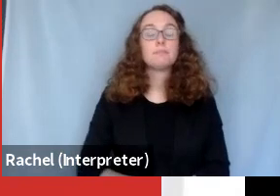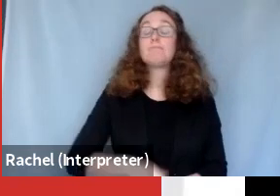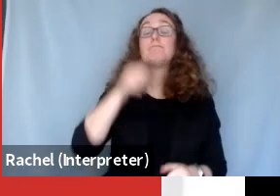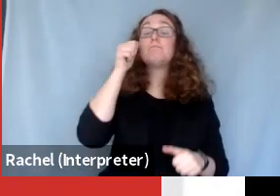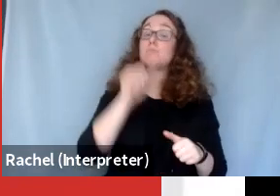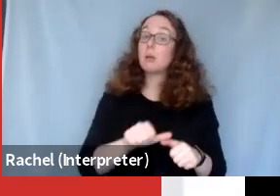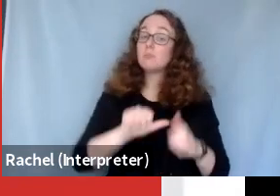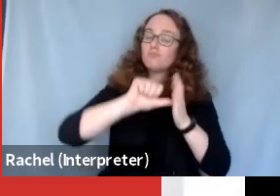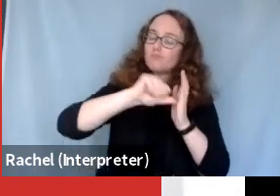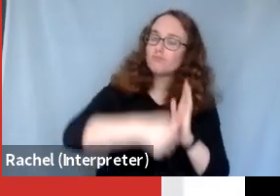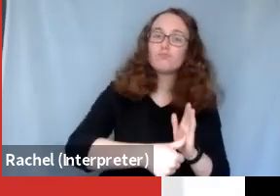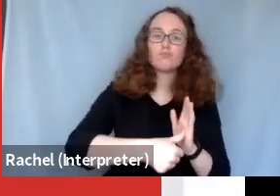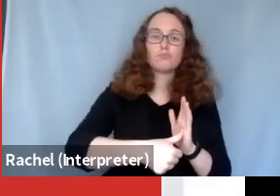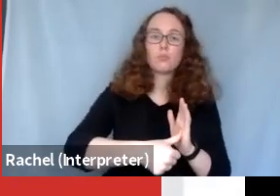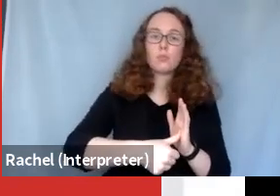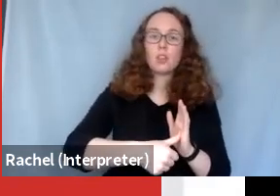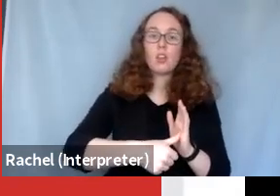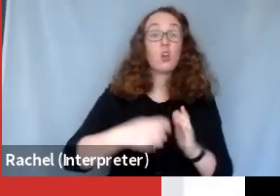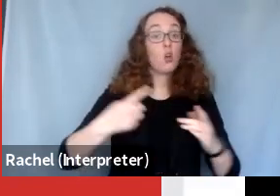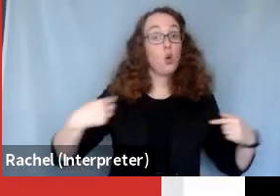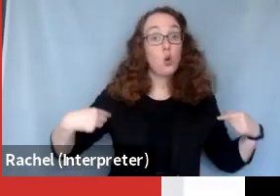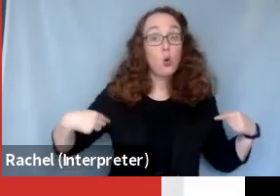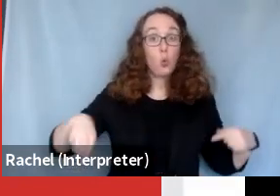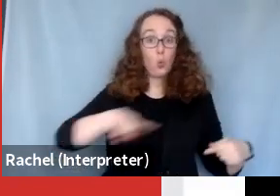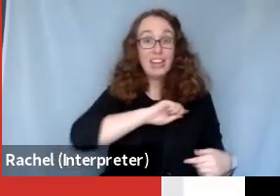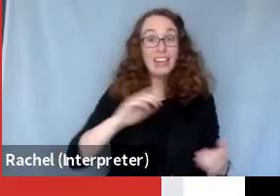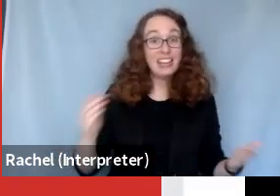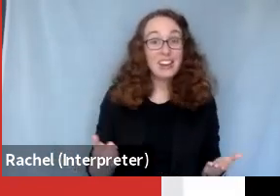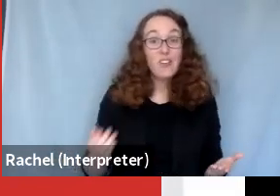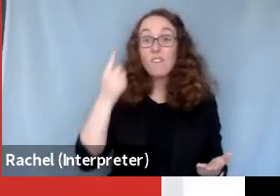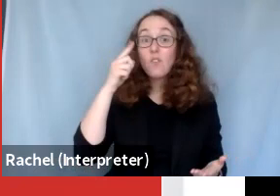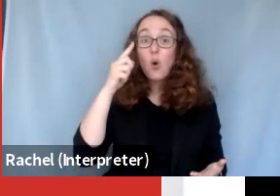is really to be as accommodating to you and get you everything you need for the